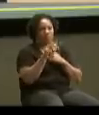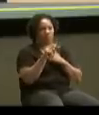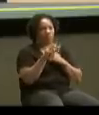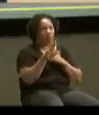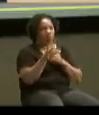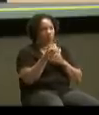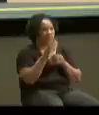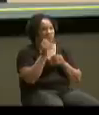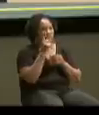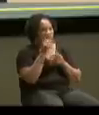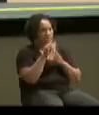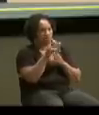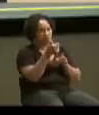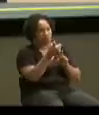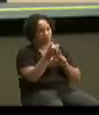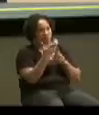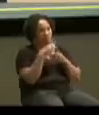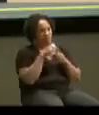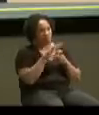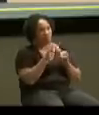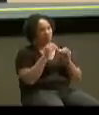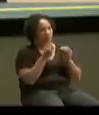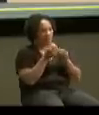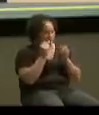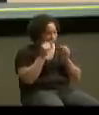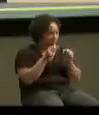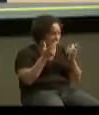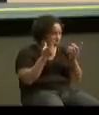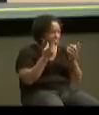AND IF THE BENEFITS OF HAVING AN INVENTORY IS UNDERSTANDING WHERE